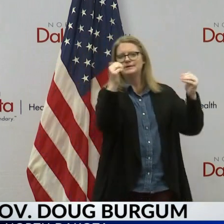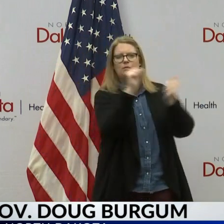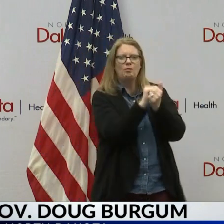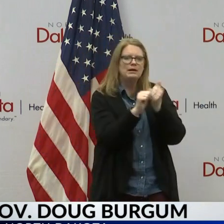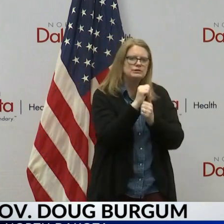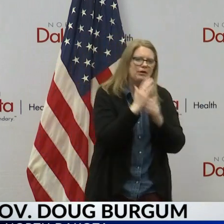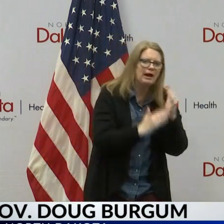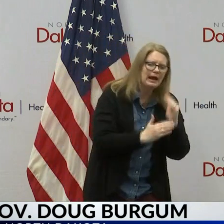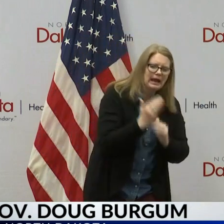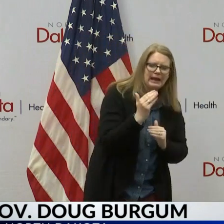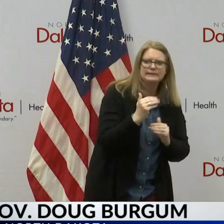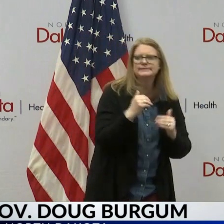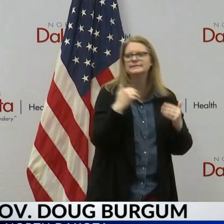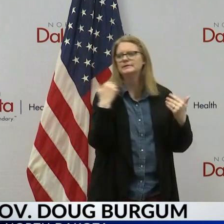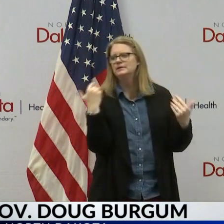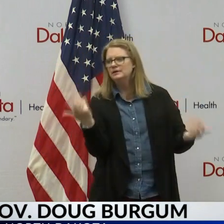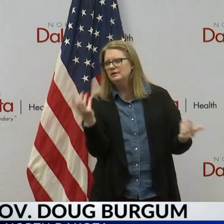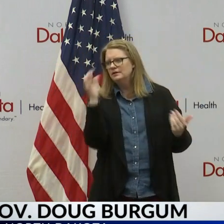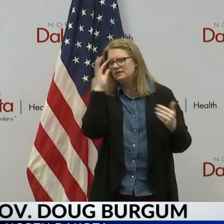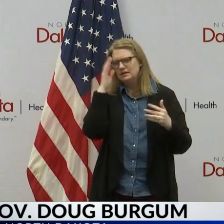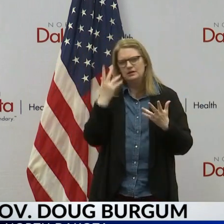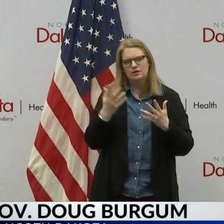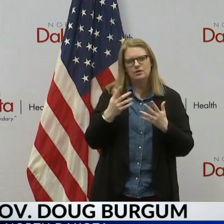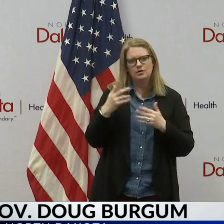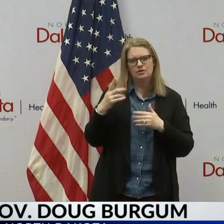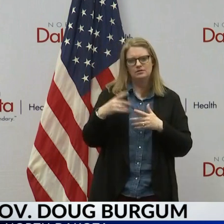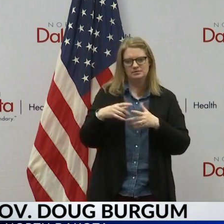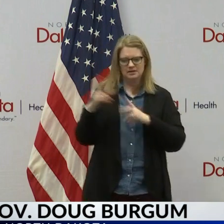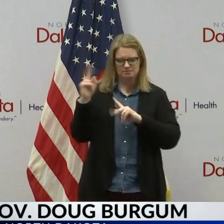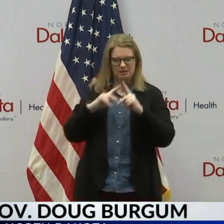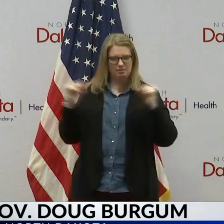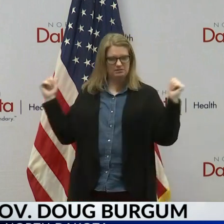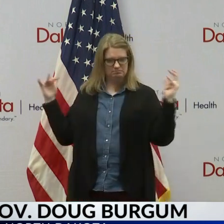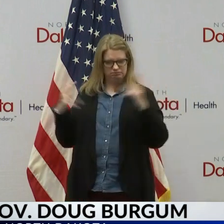THAT'S WE HAVE TAKEN WHETHER THAT IS THE PHYSICAL DISTANCING